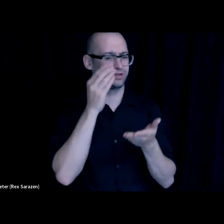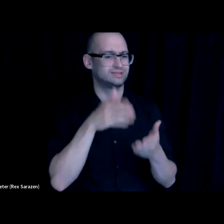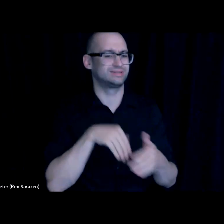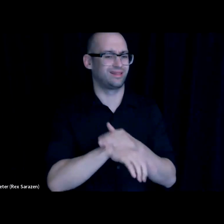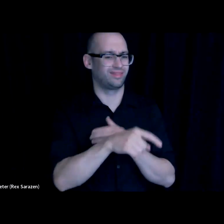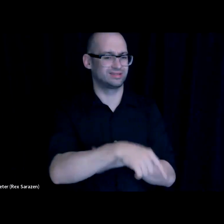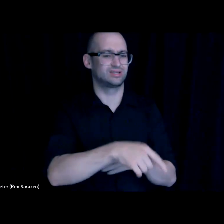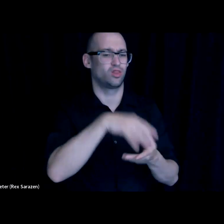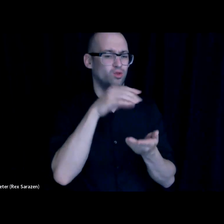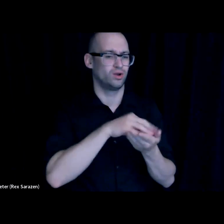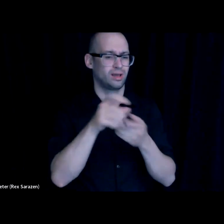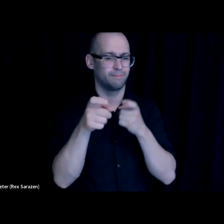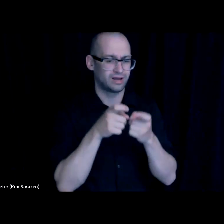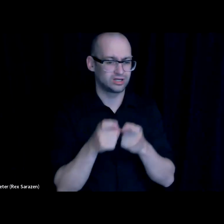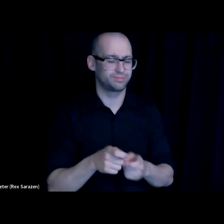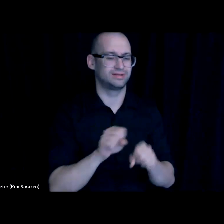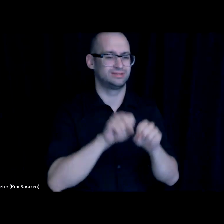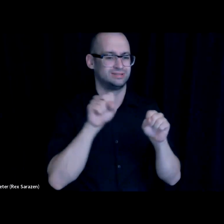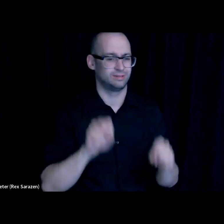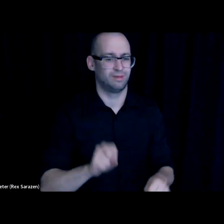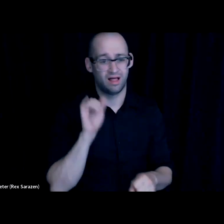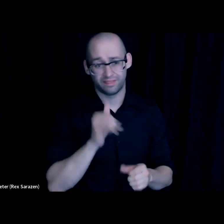that way, if they continue their education, and, you know, continue with the community